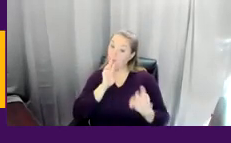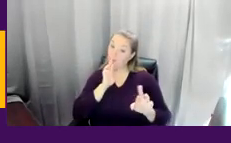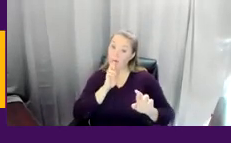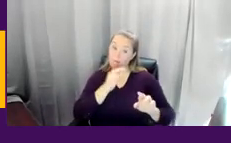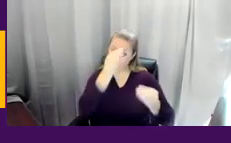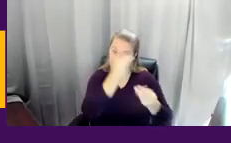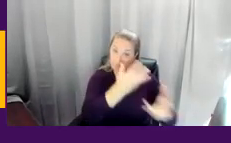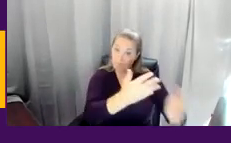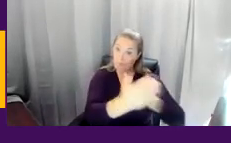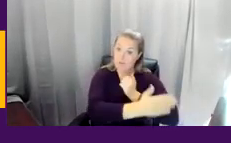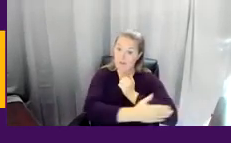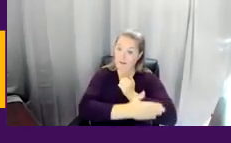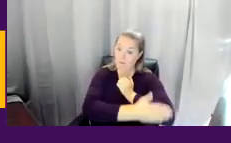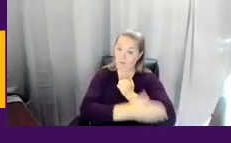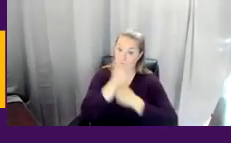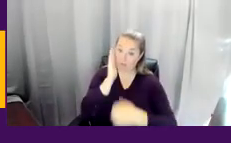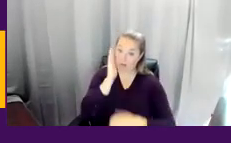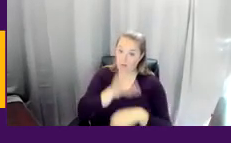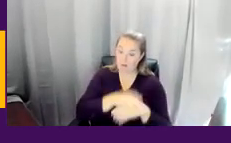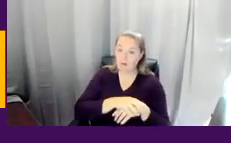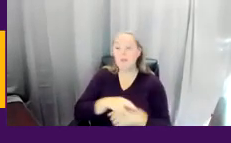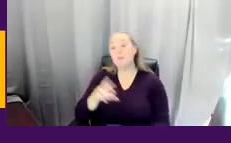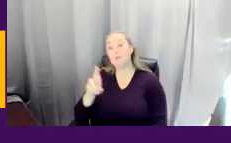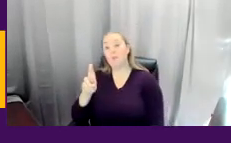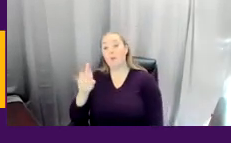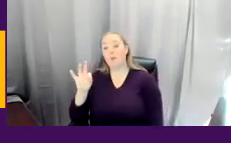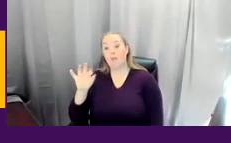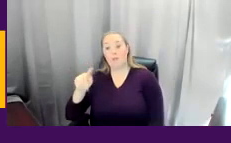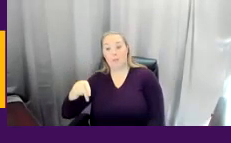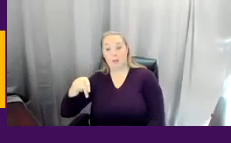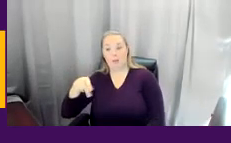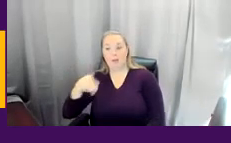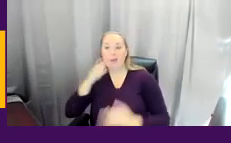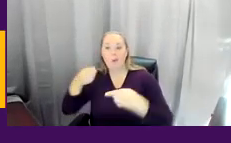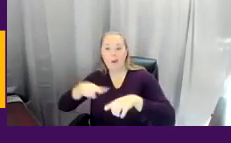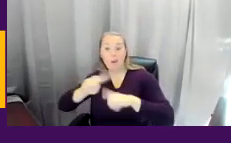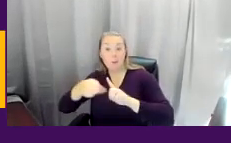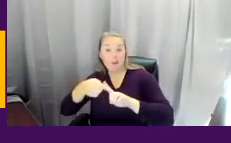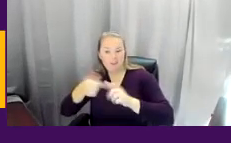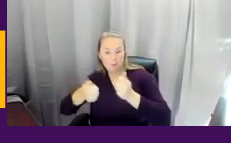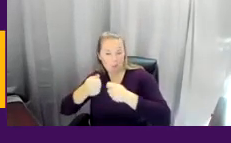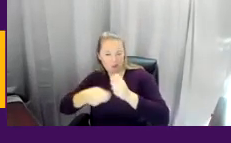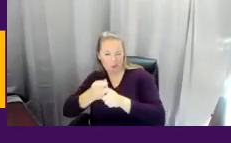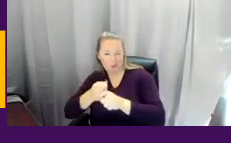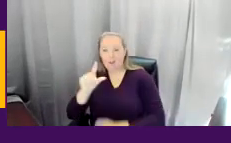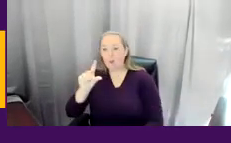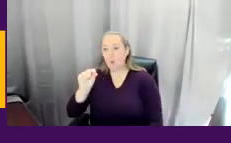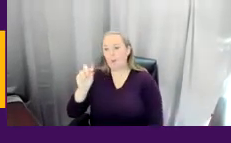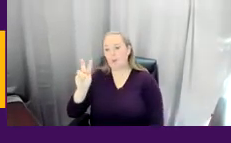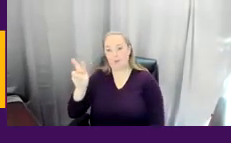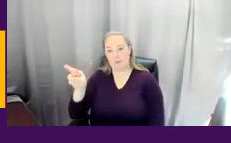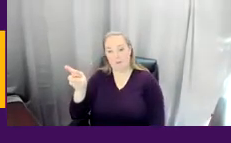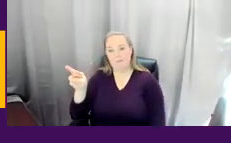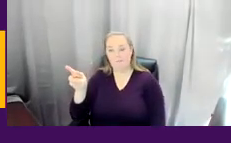ANALYSIS OF THE ASSESSMENT RESULTS AND TO REPORT THAT IN